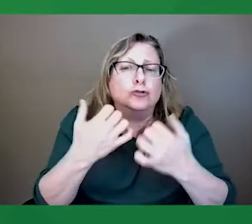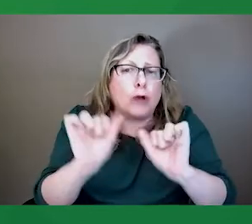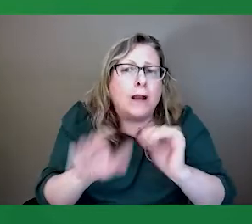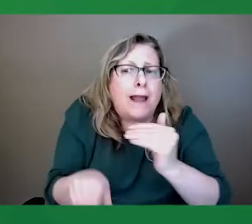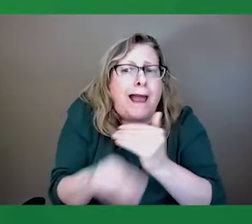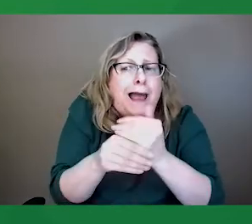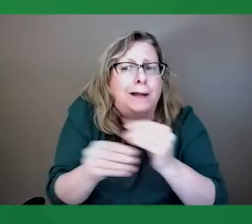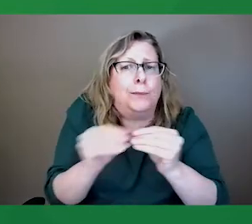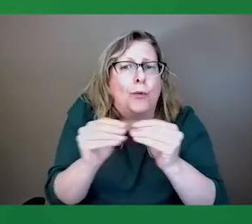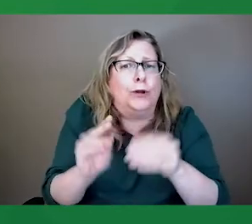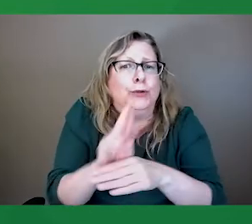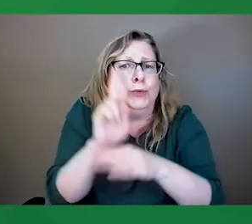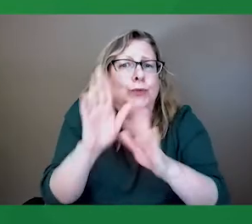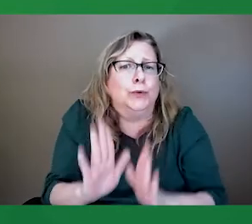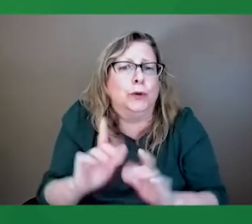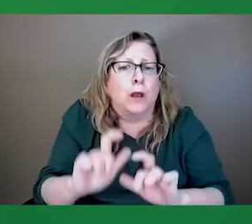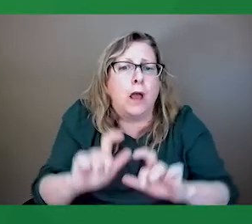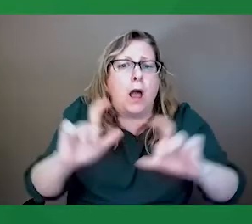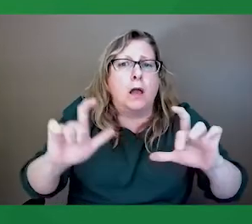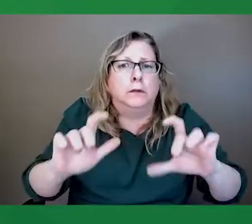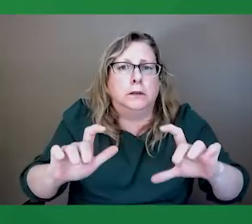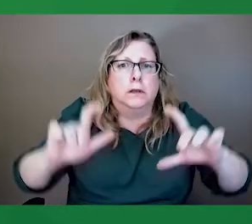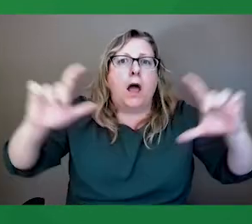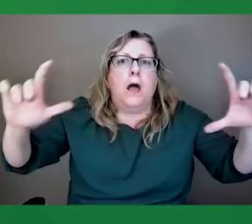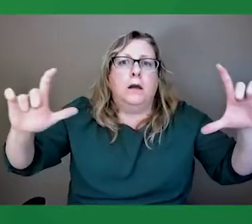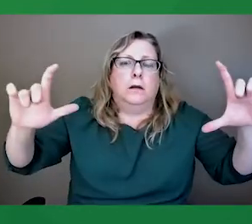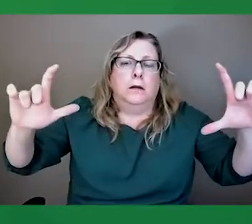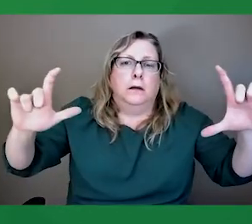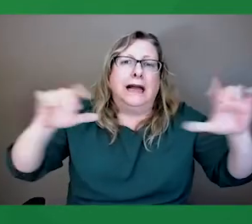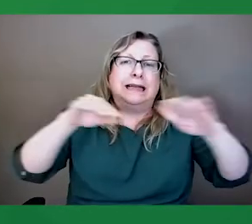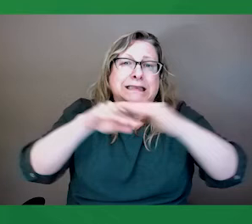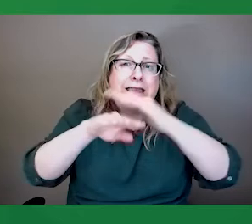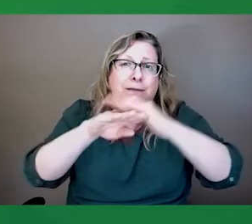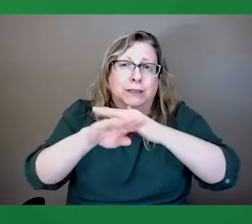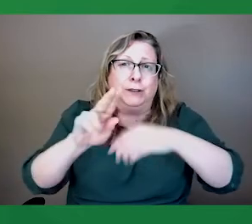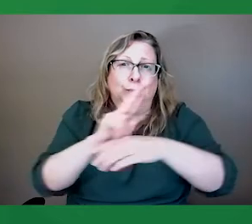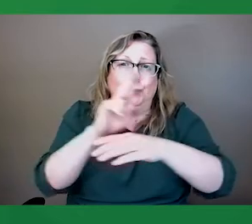and ultimately reach the accessibility use cases which is the hardest thing to do.